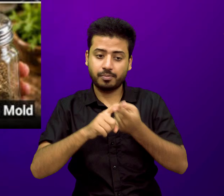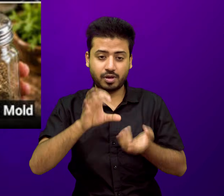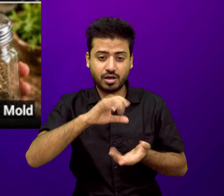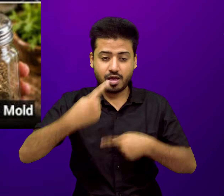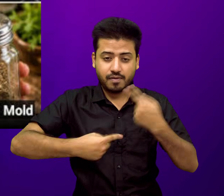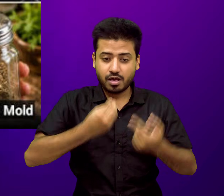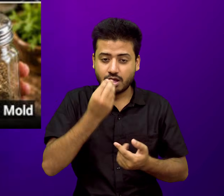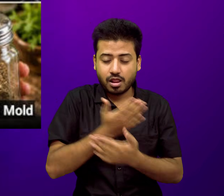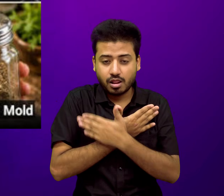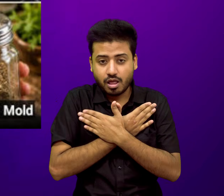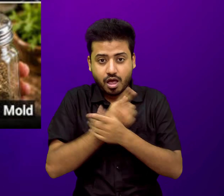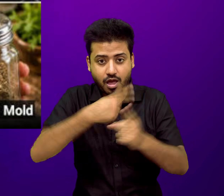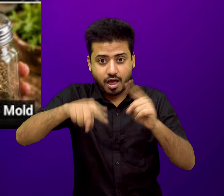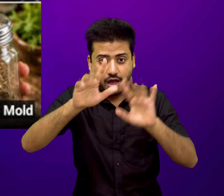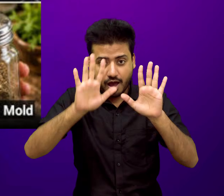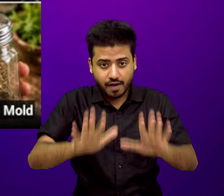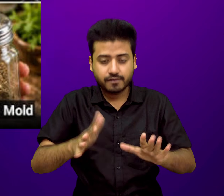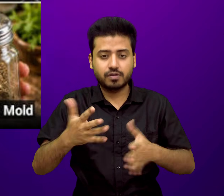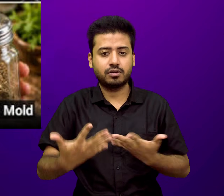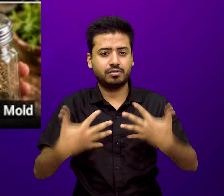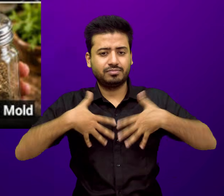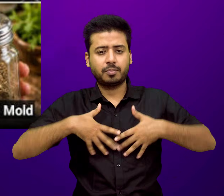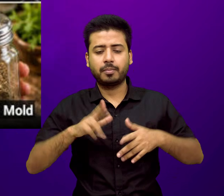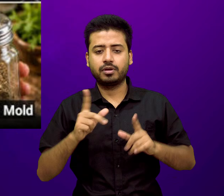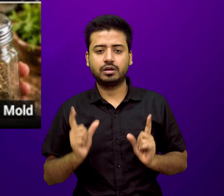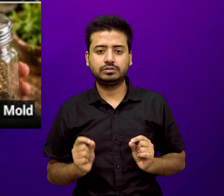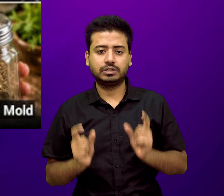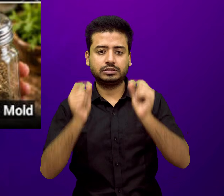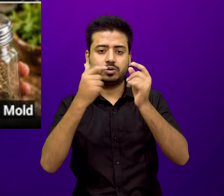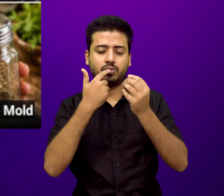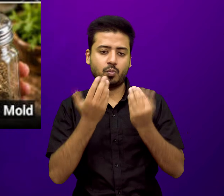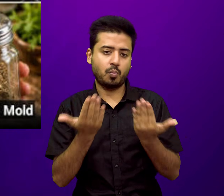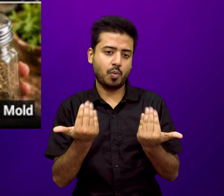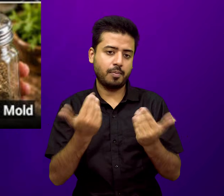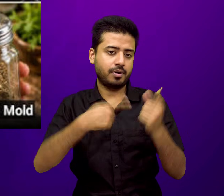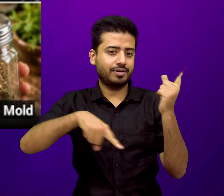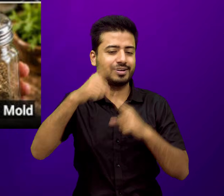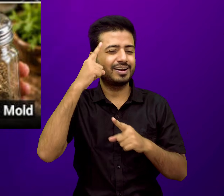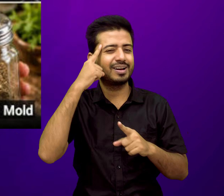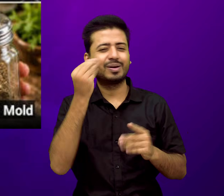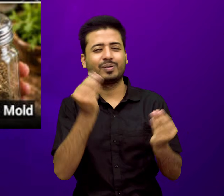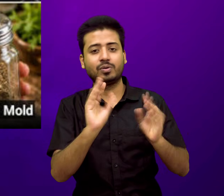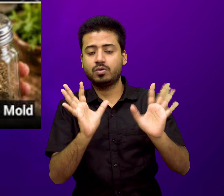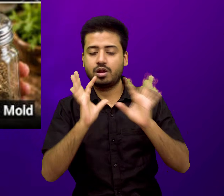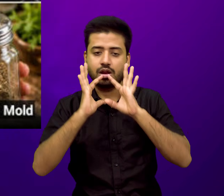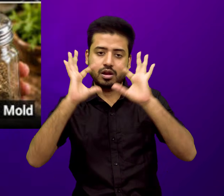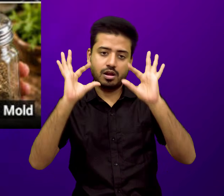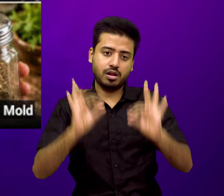they can also harbor a much darker secret, micotoxins. Spices are agricultural products